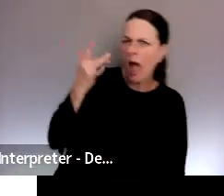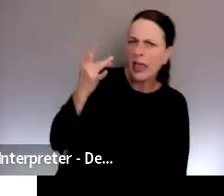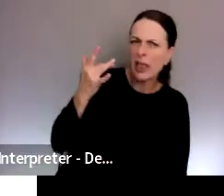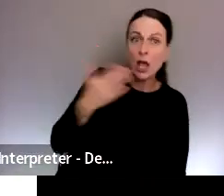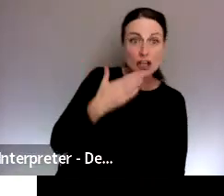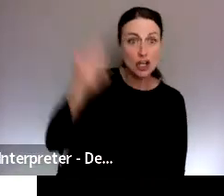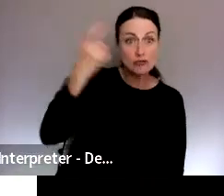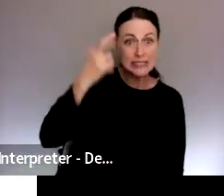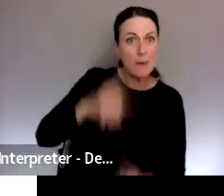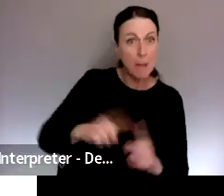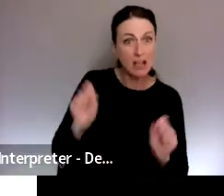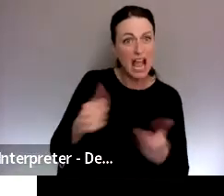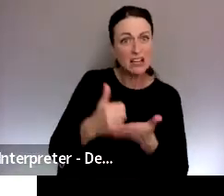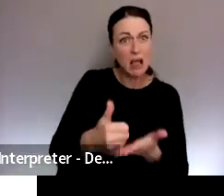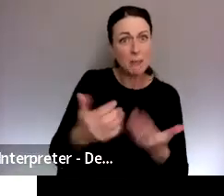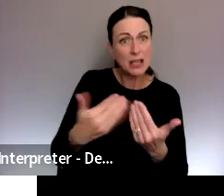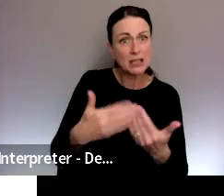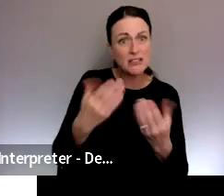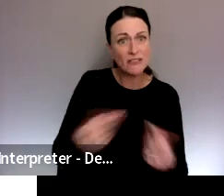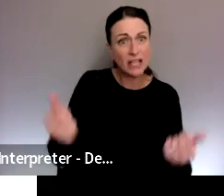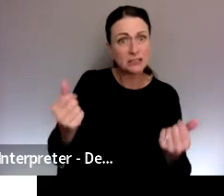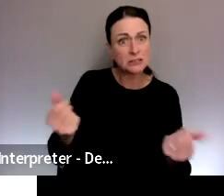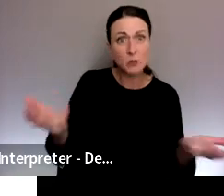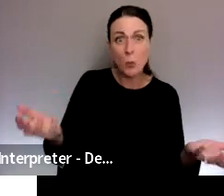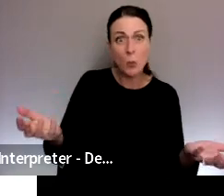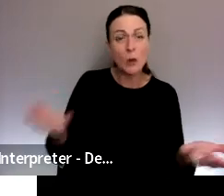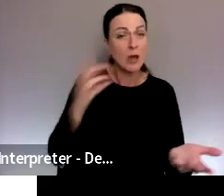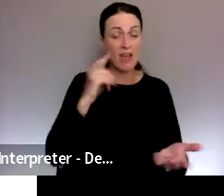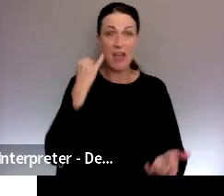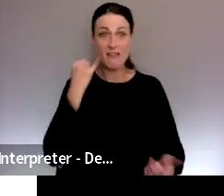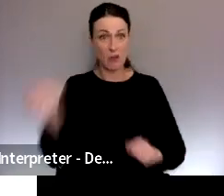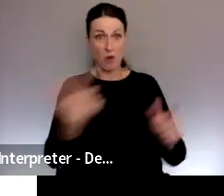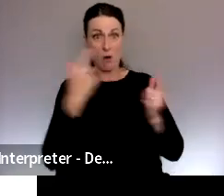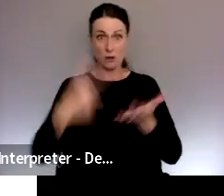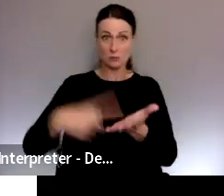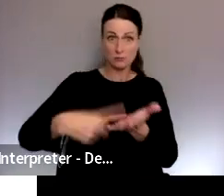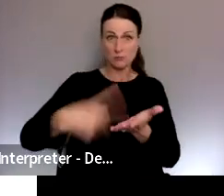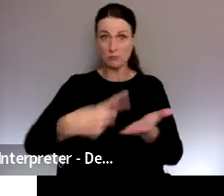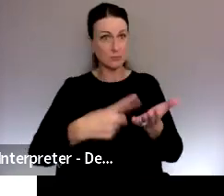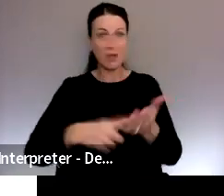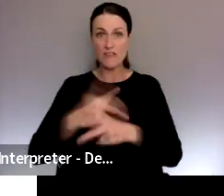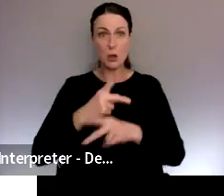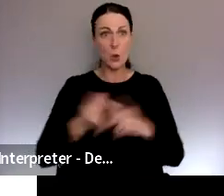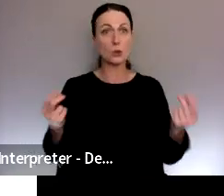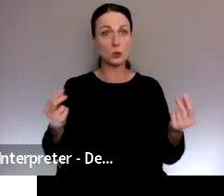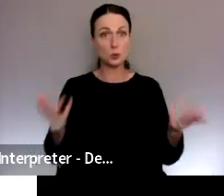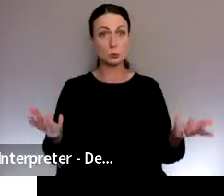There may be a very good reason for it. But at least if everybody can talk about it, you can figure out what to do.